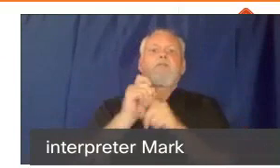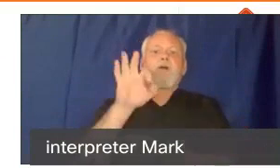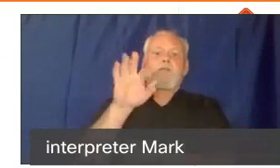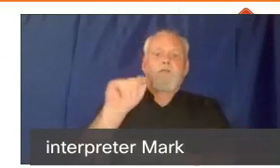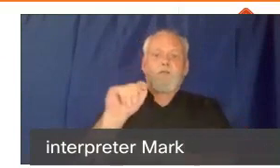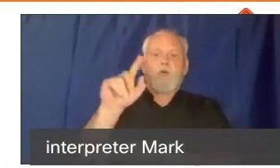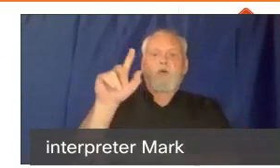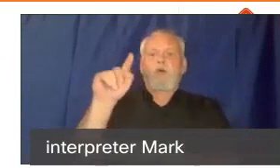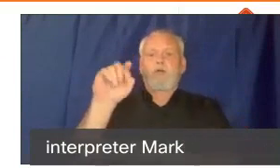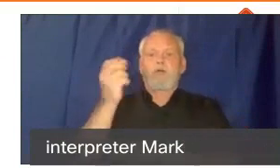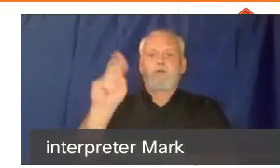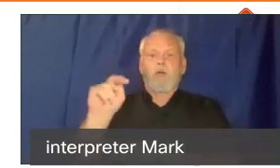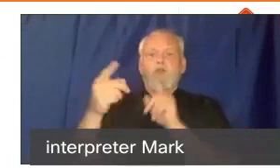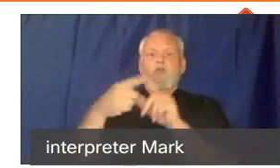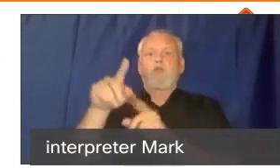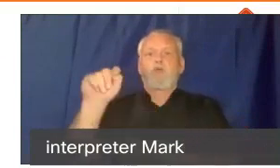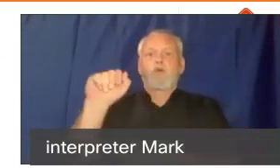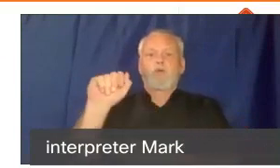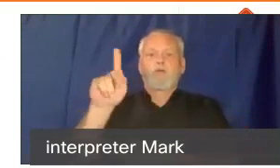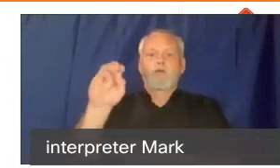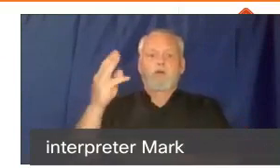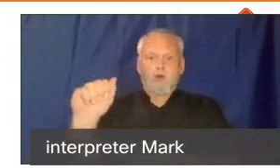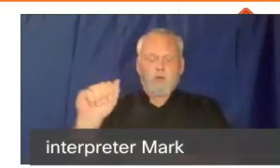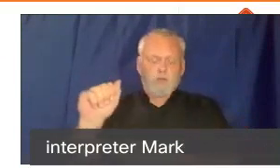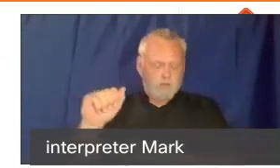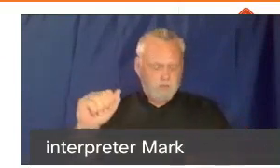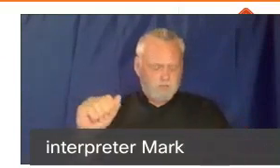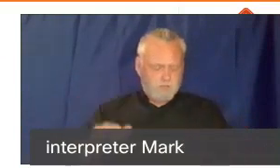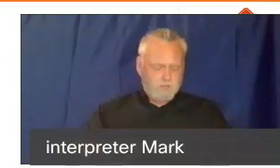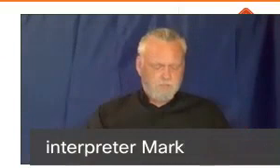And the rest of the presentation will focus in more closely on that.